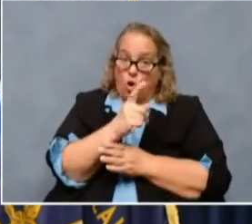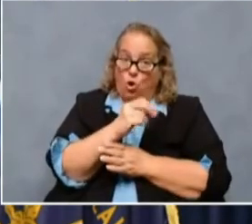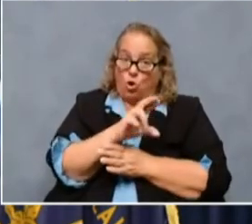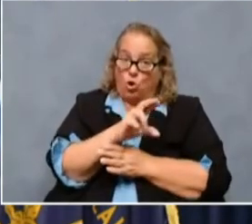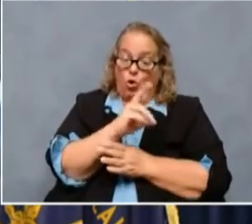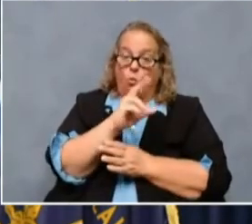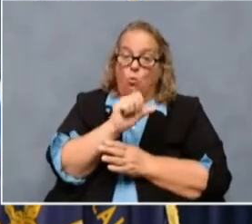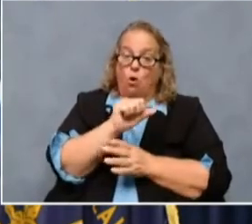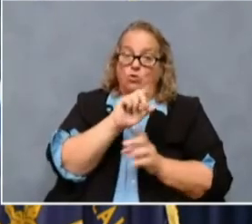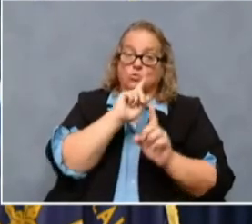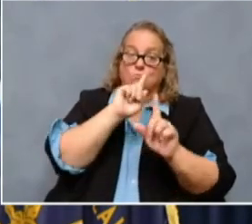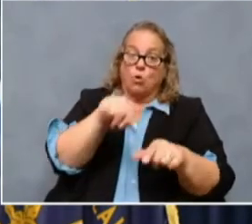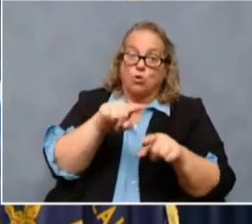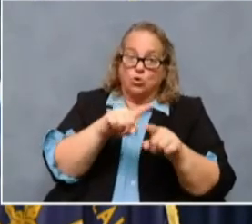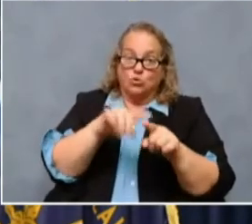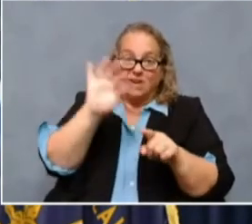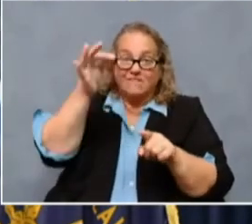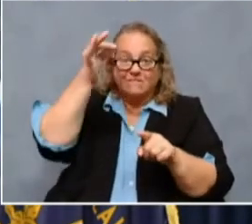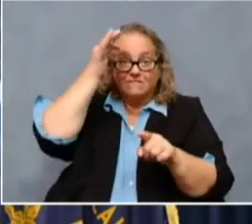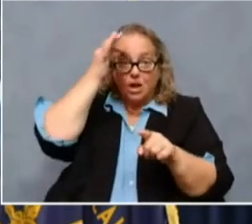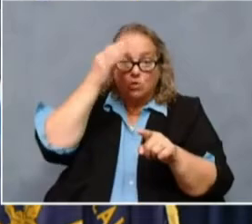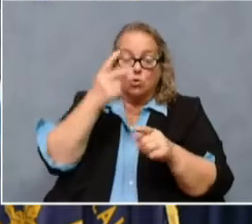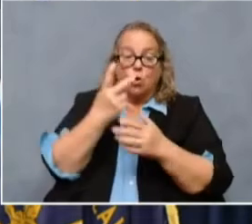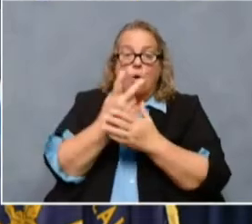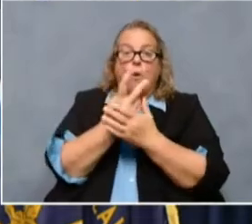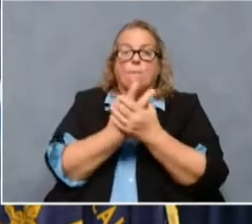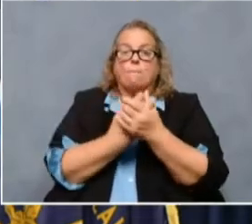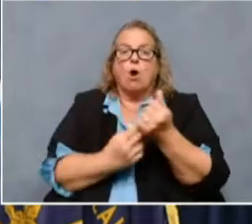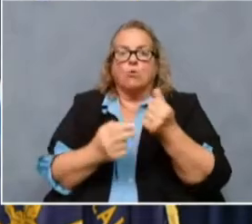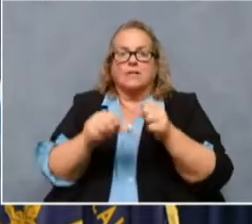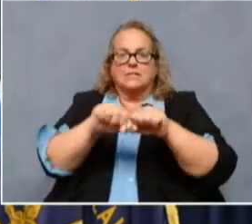through the Kentucky immunization registry and directly to the C. D. C.